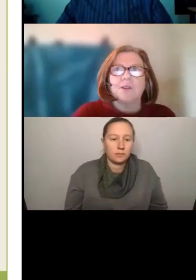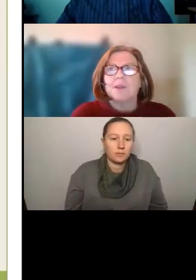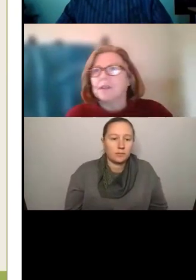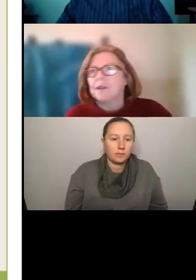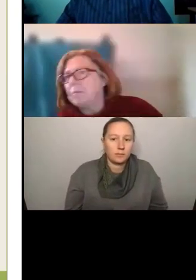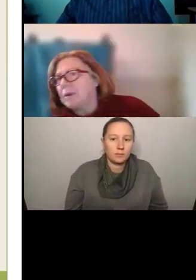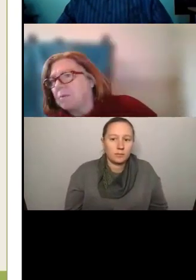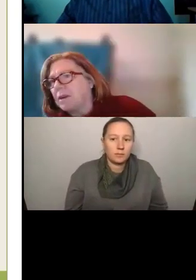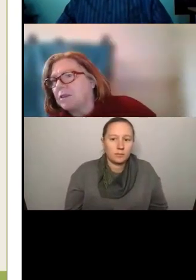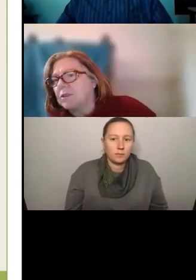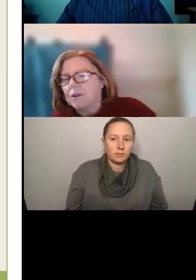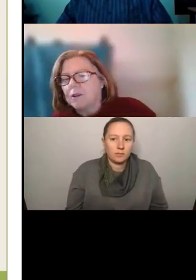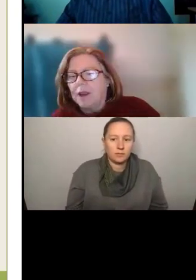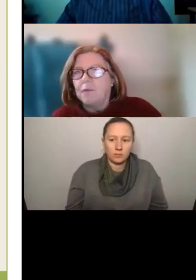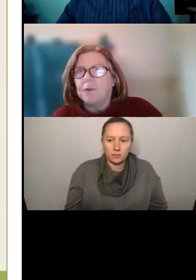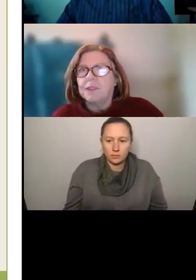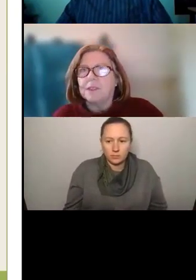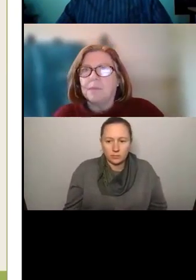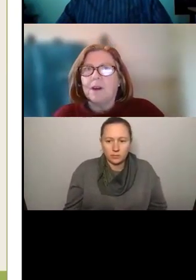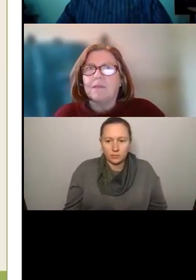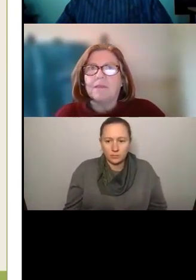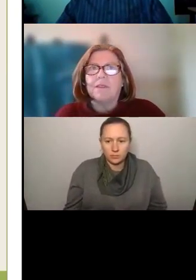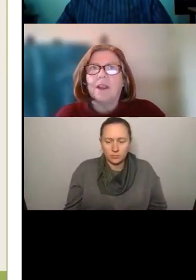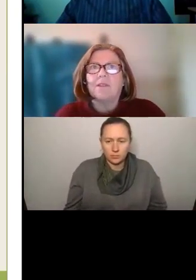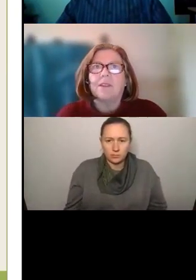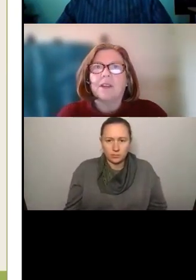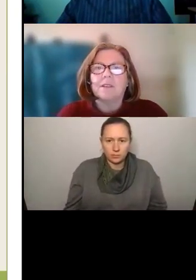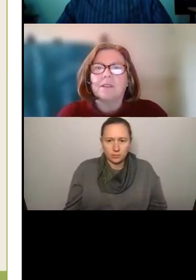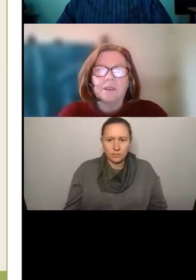but it's on my big monitor which is above everything else.